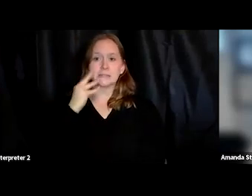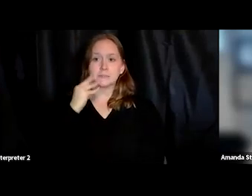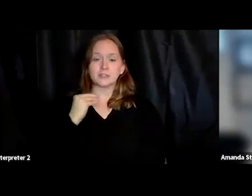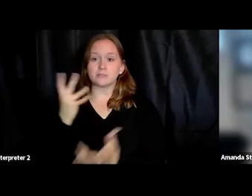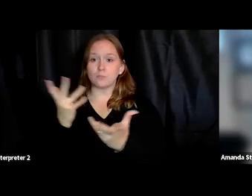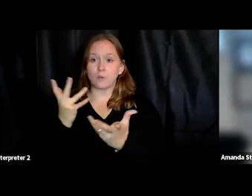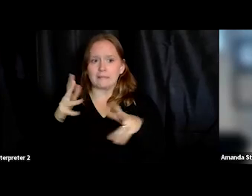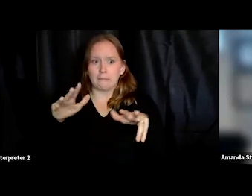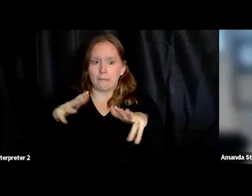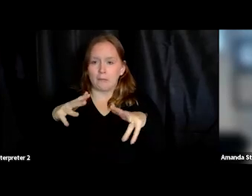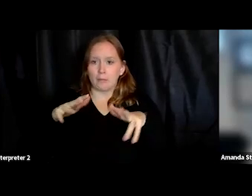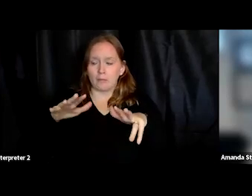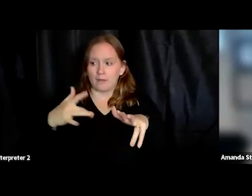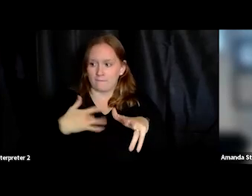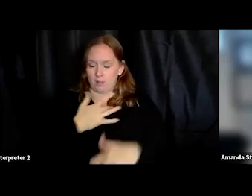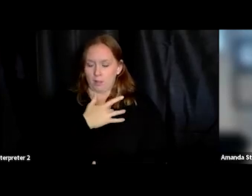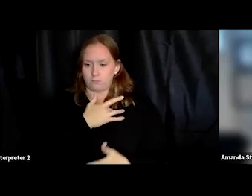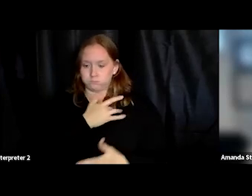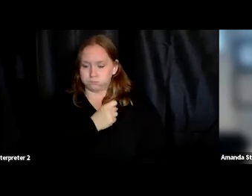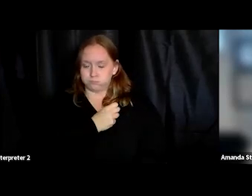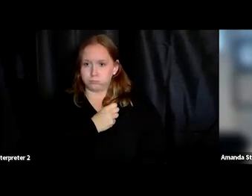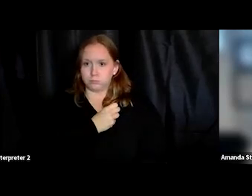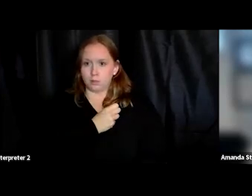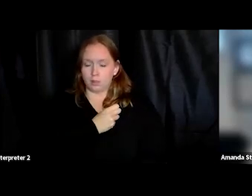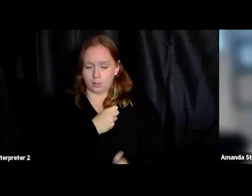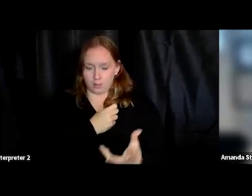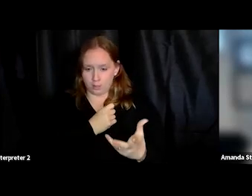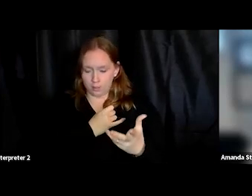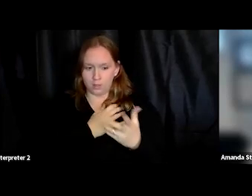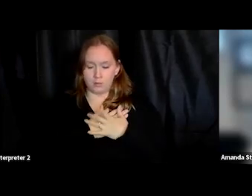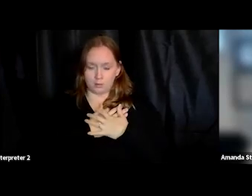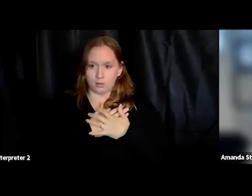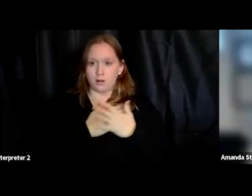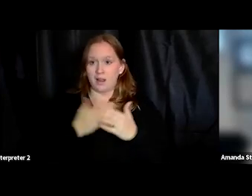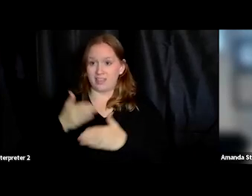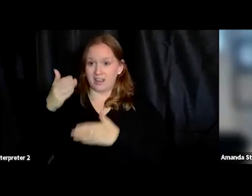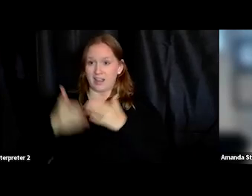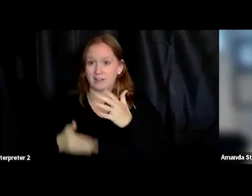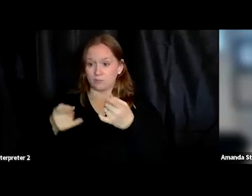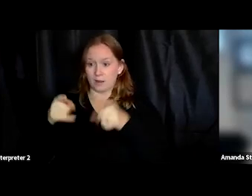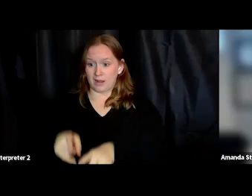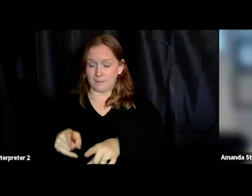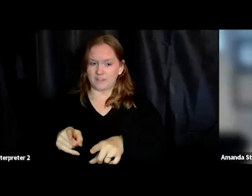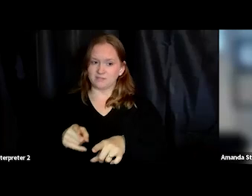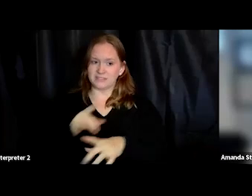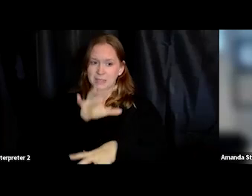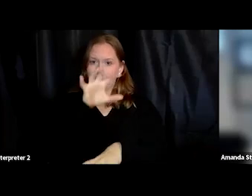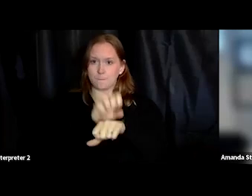He said he felt like his heart was racing, and in the end, he didn't make it to the appointment because he said he couldn't leave his house.